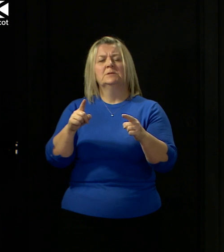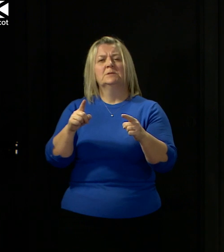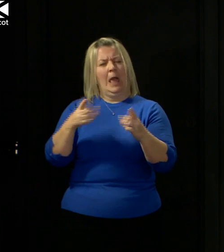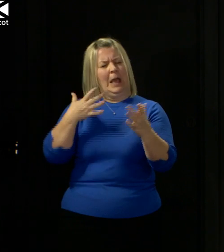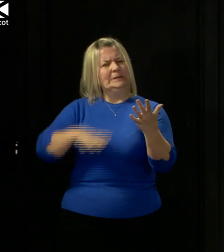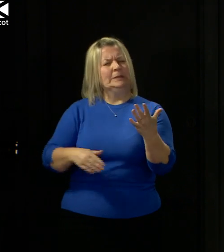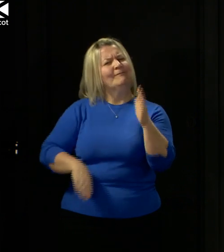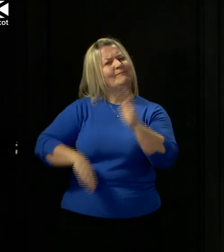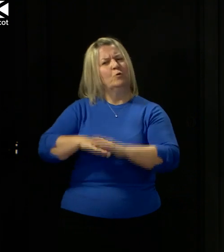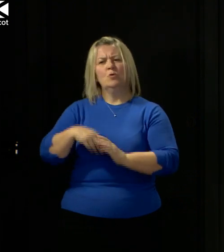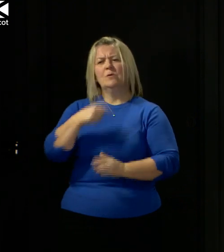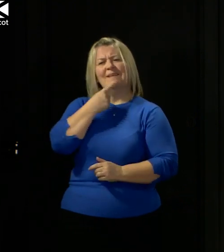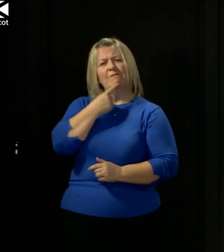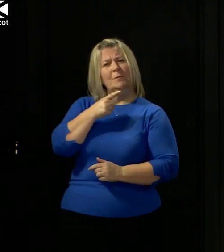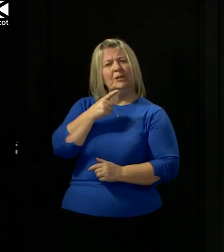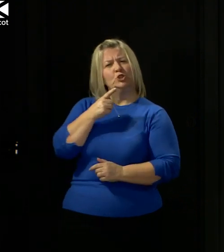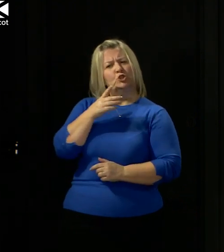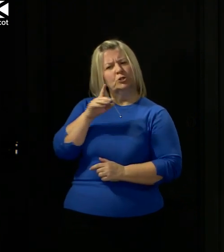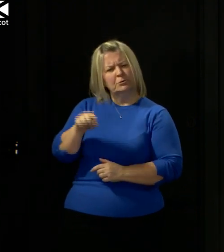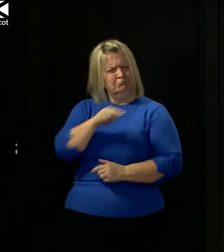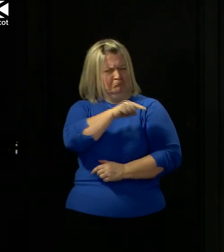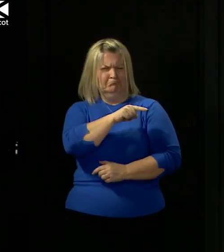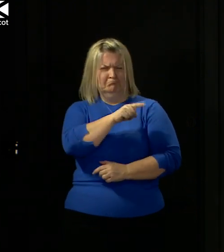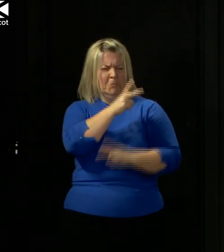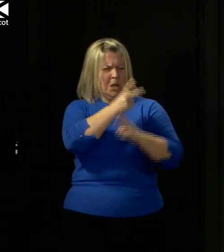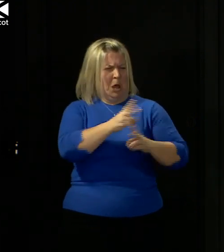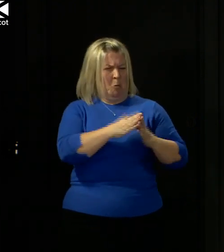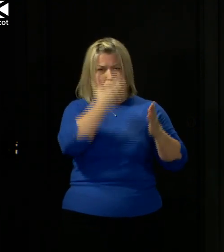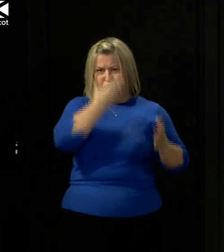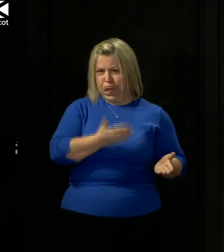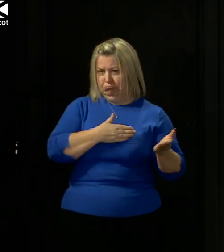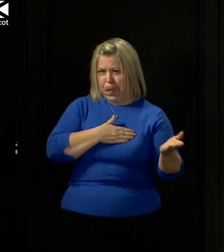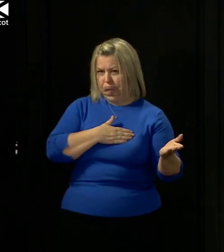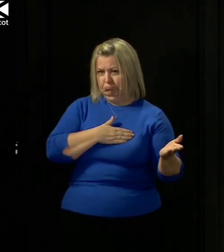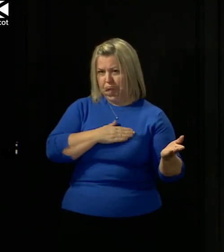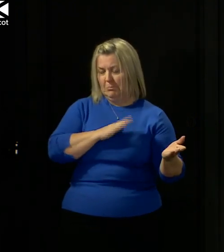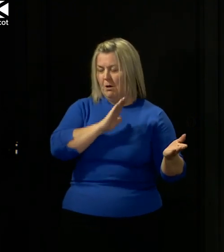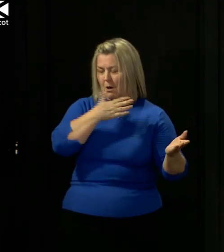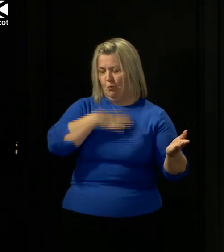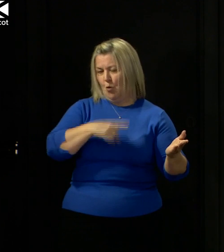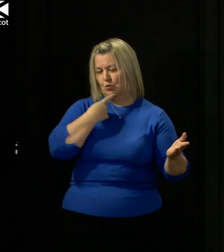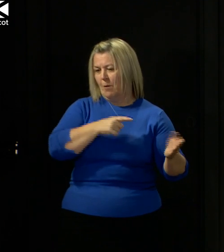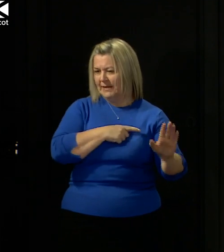individual at care homes but we are working hard we've we've given a